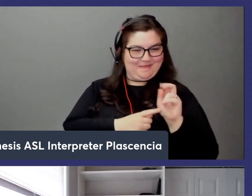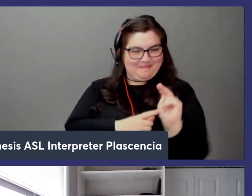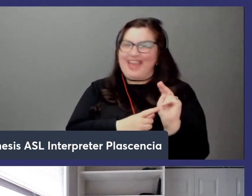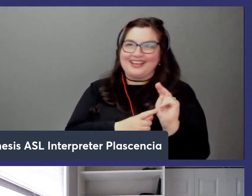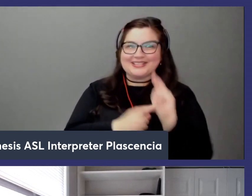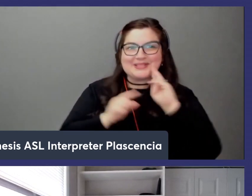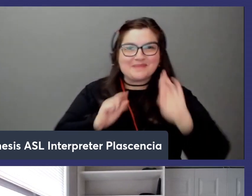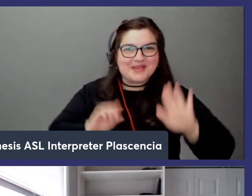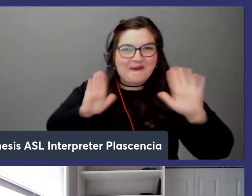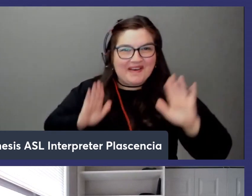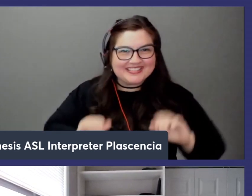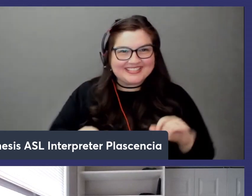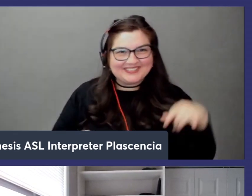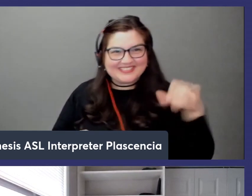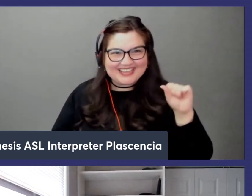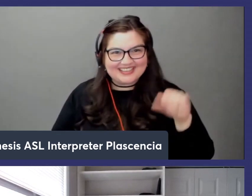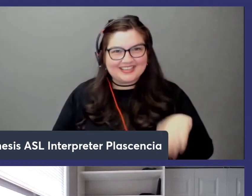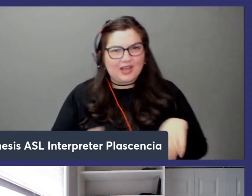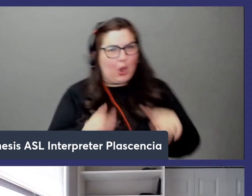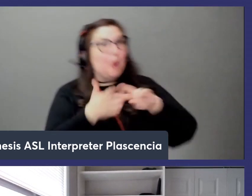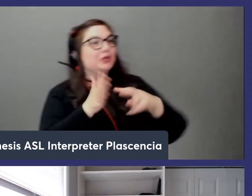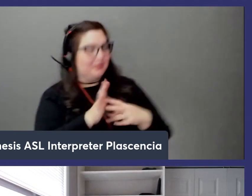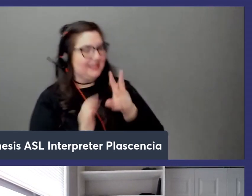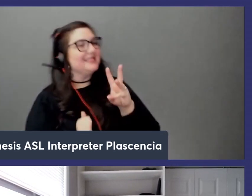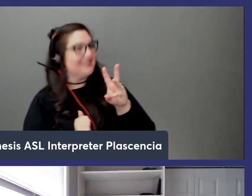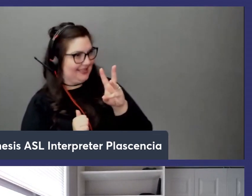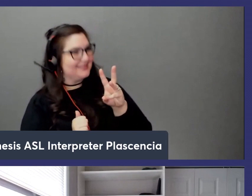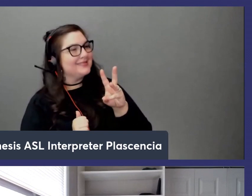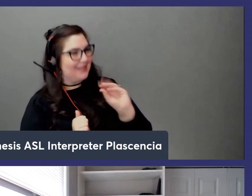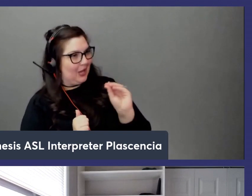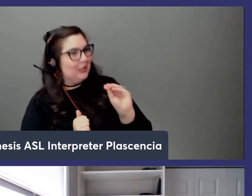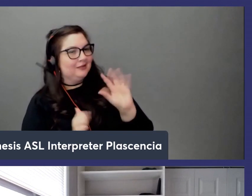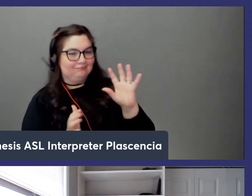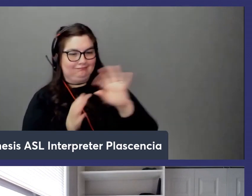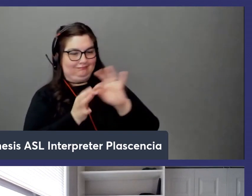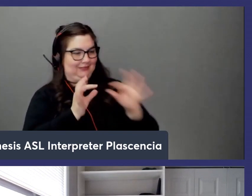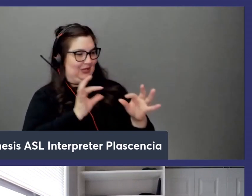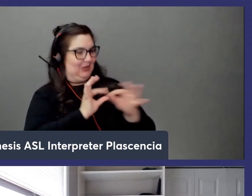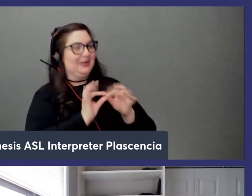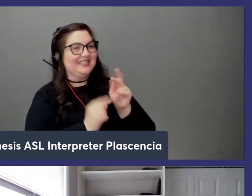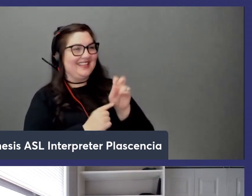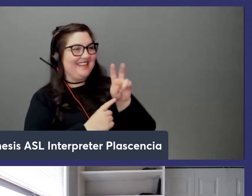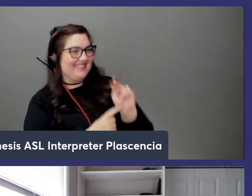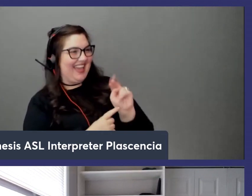So, I mean, six degrees of Kevin Bacon is another classic graph problem. It'd be a graph problem, right?